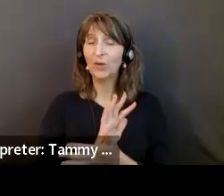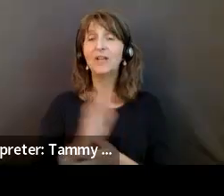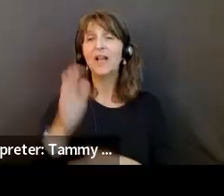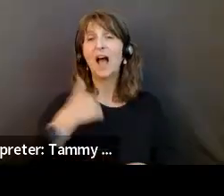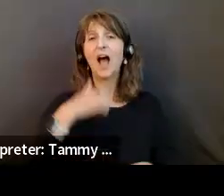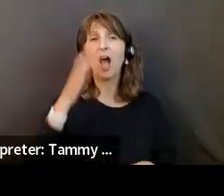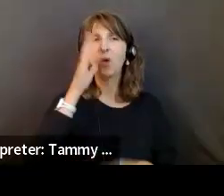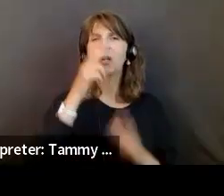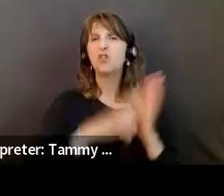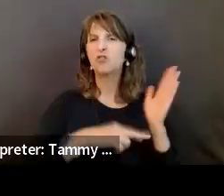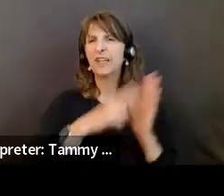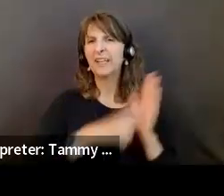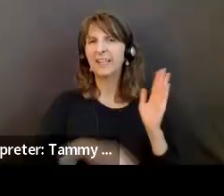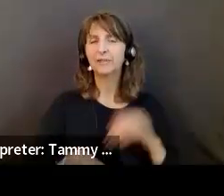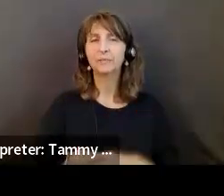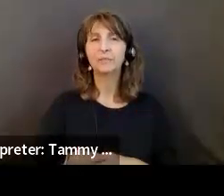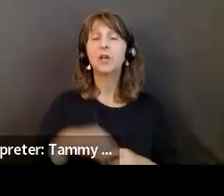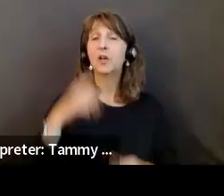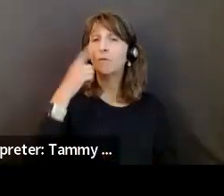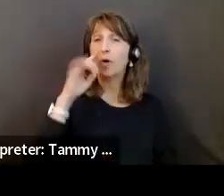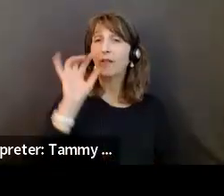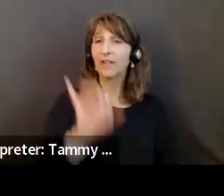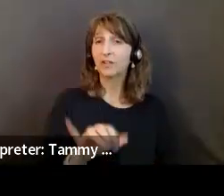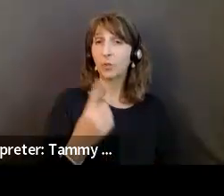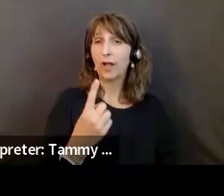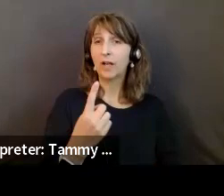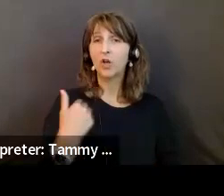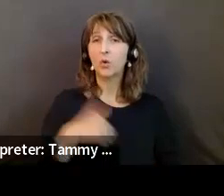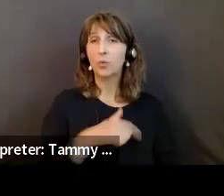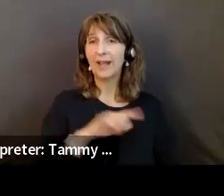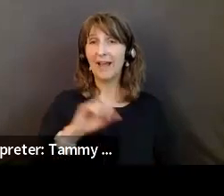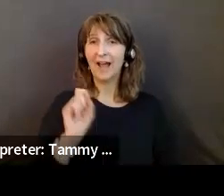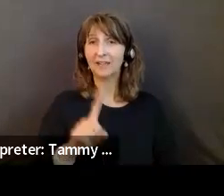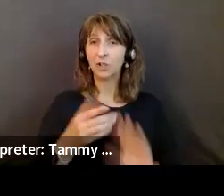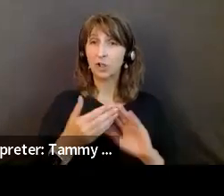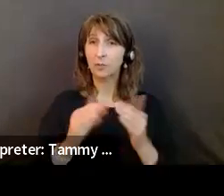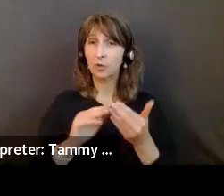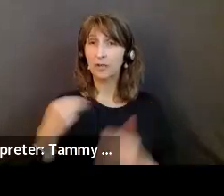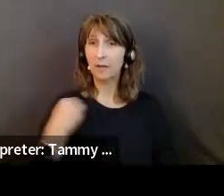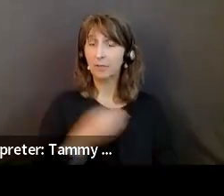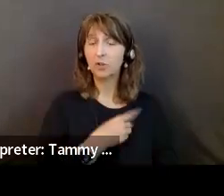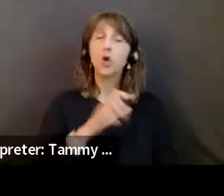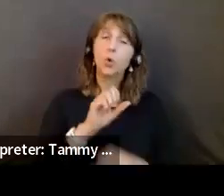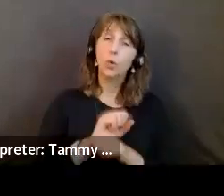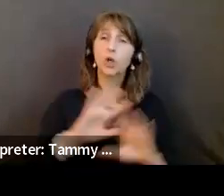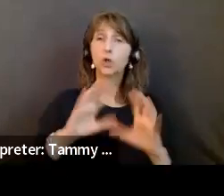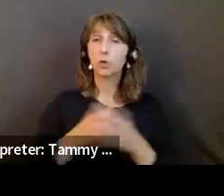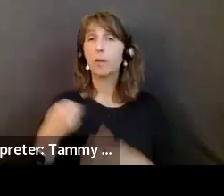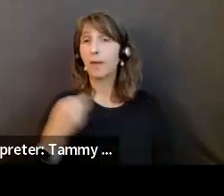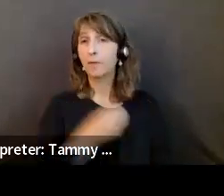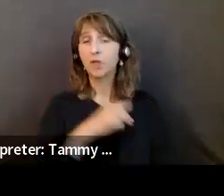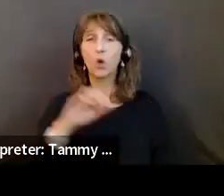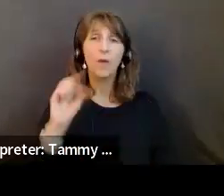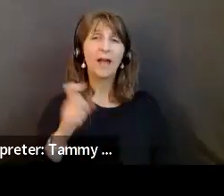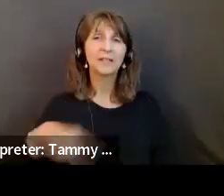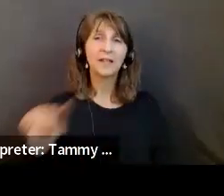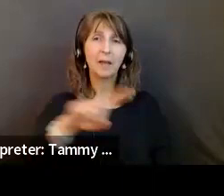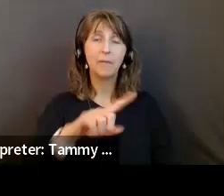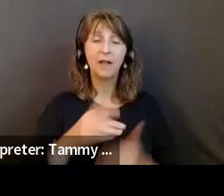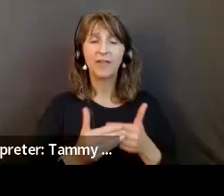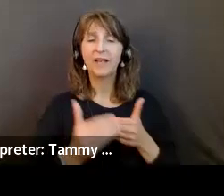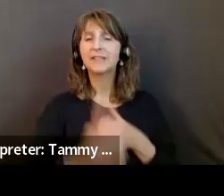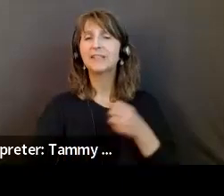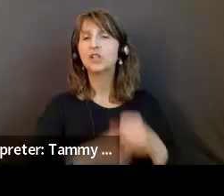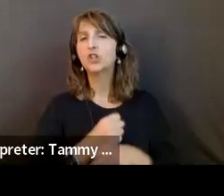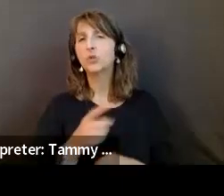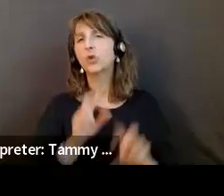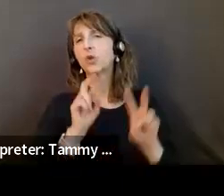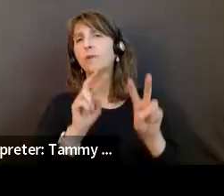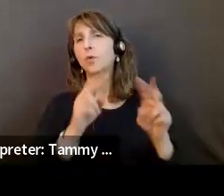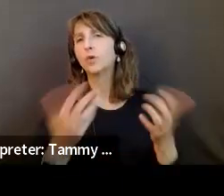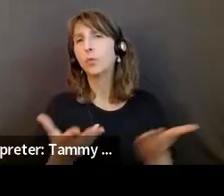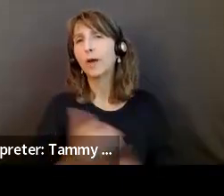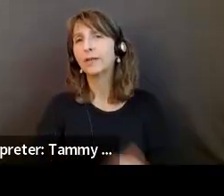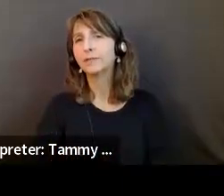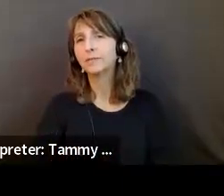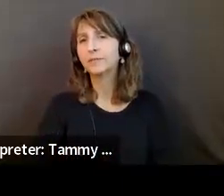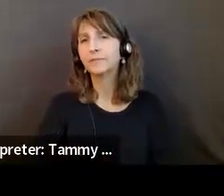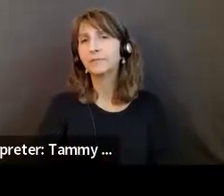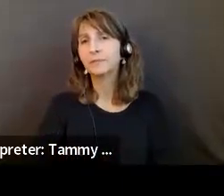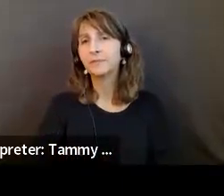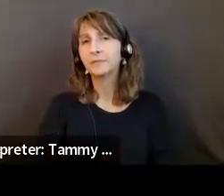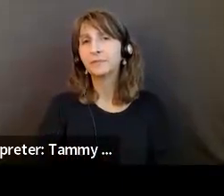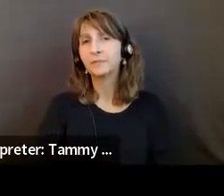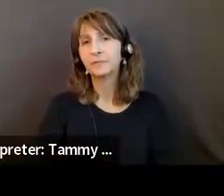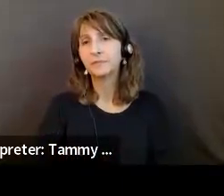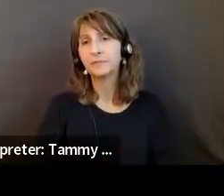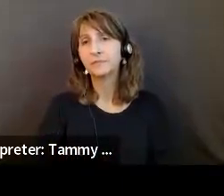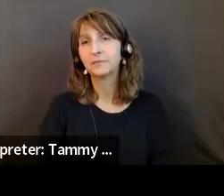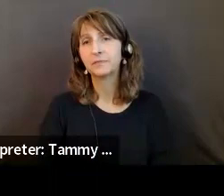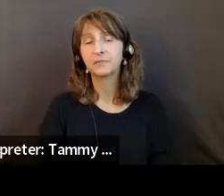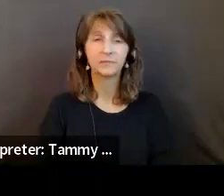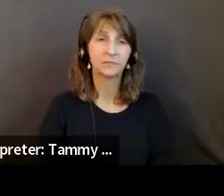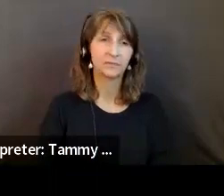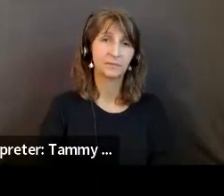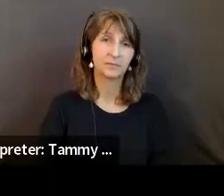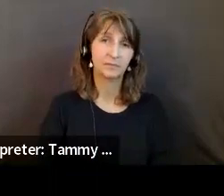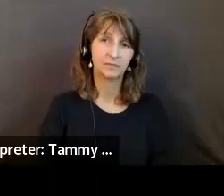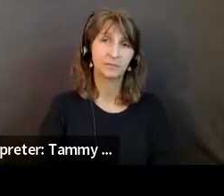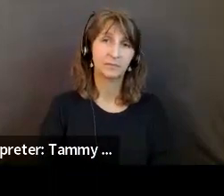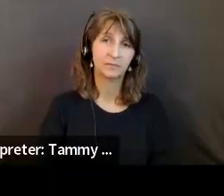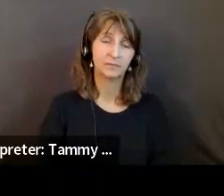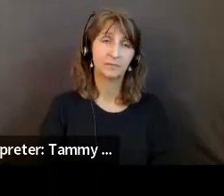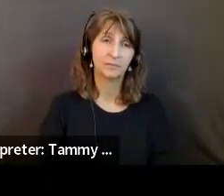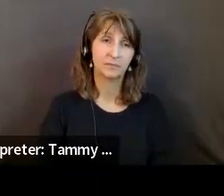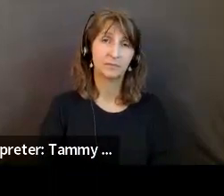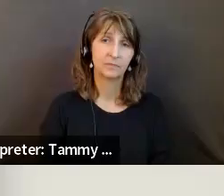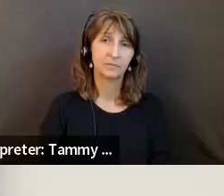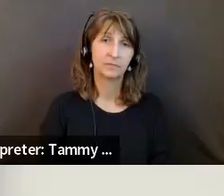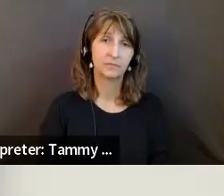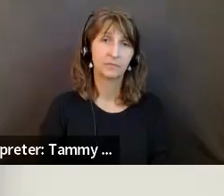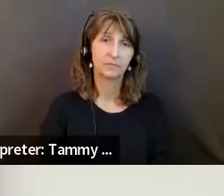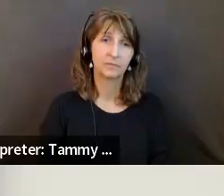So for this one, we asked. Community members. And the work room members, what are you most looking for to over the next year.